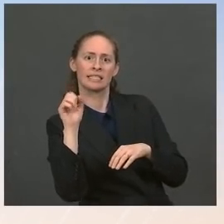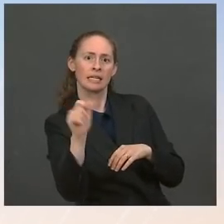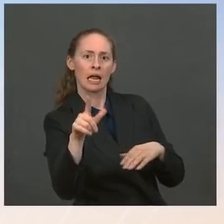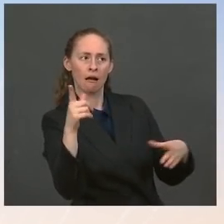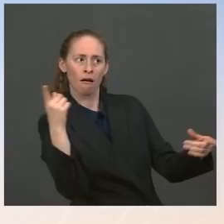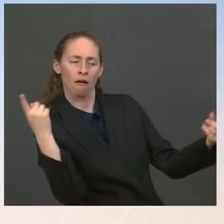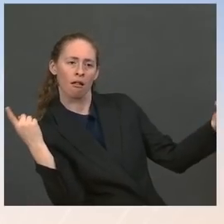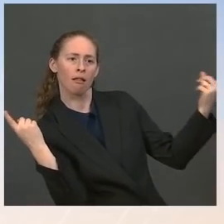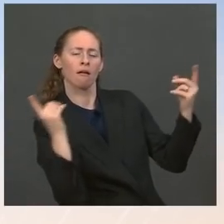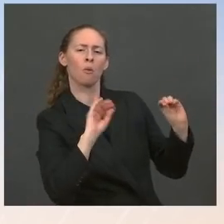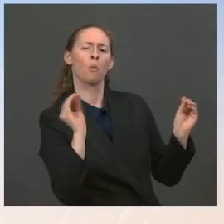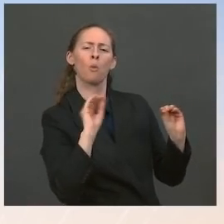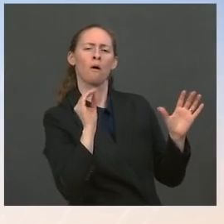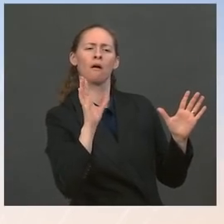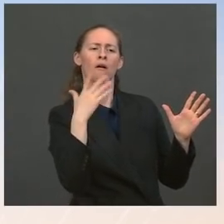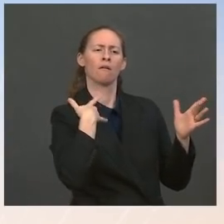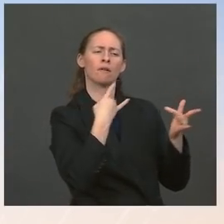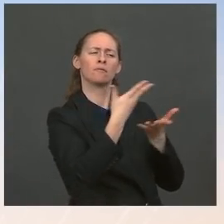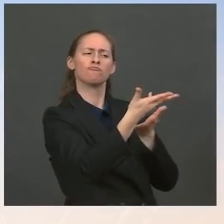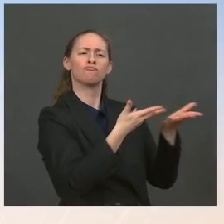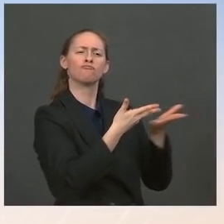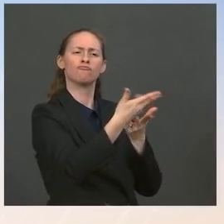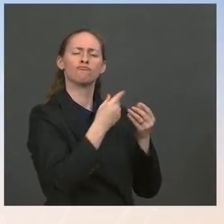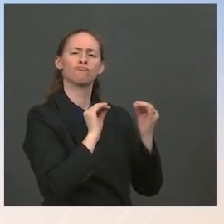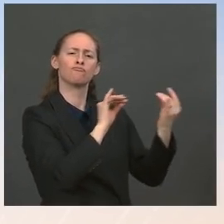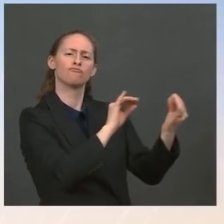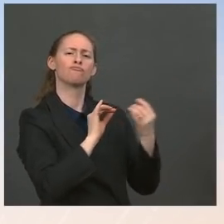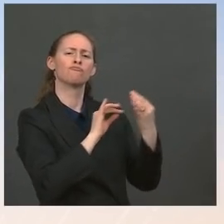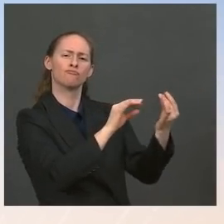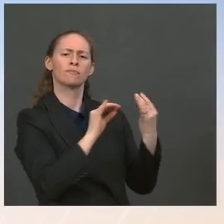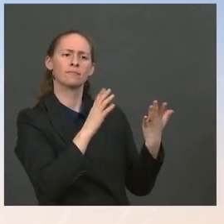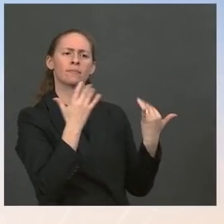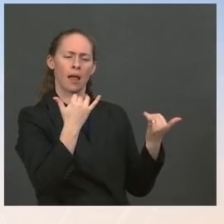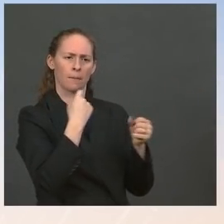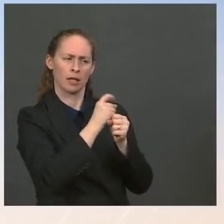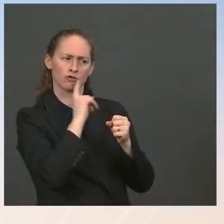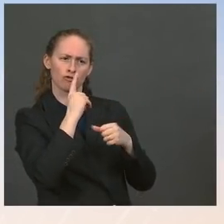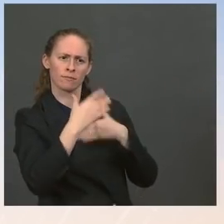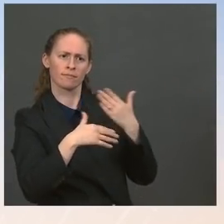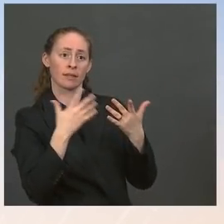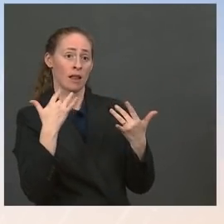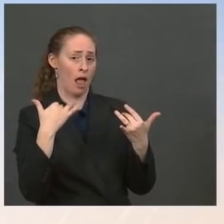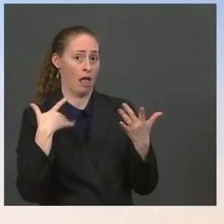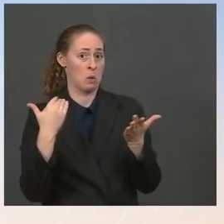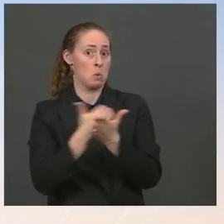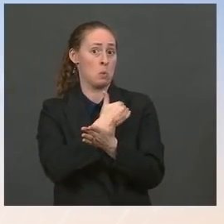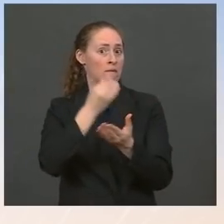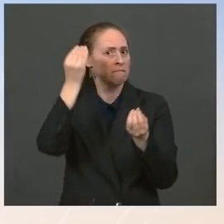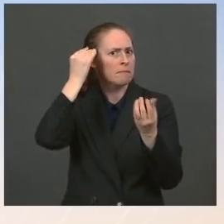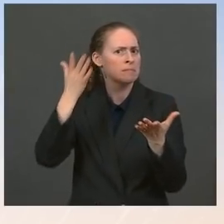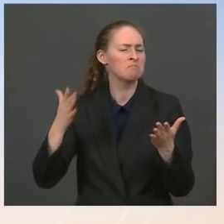working-level discussions are underway to confirm details, but I don't have any updates for you at this time or announcement on a time on this.